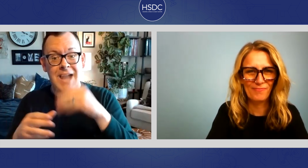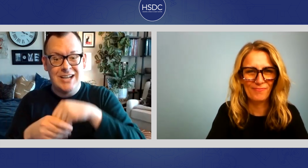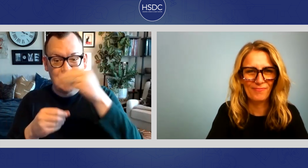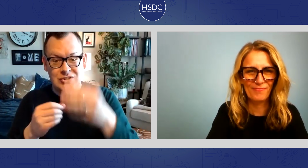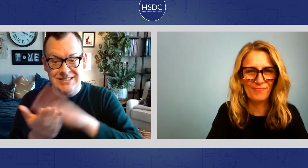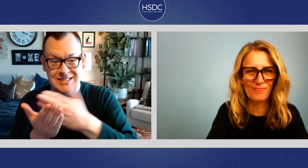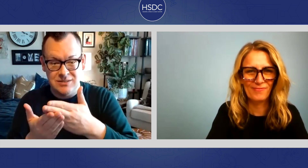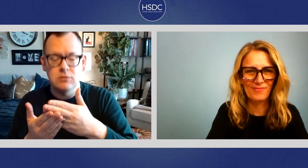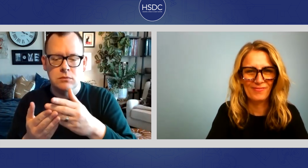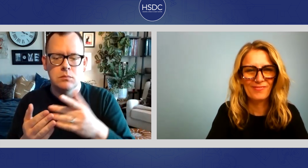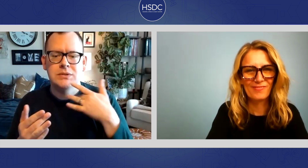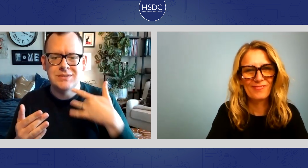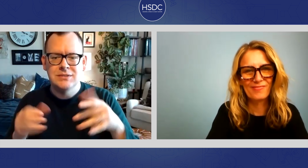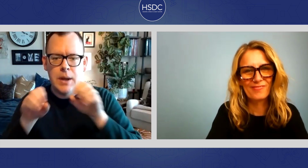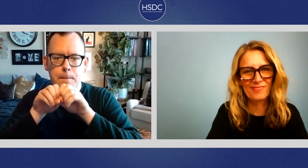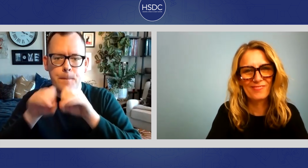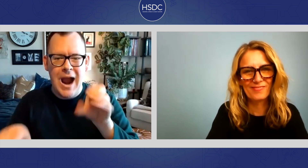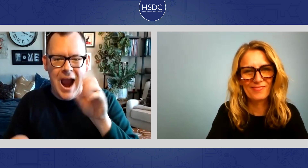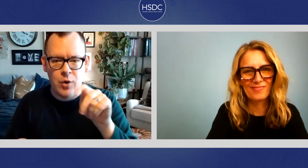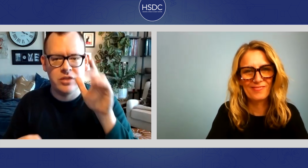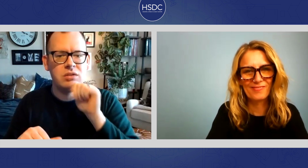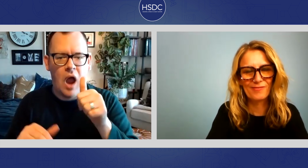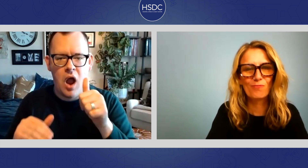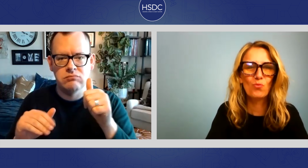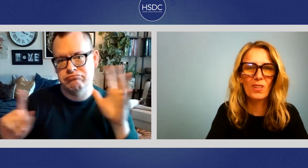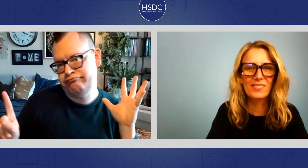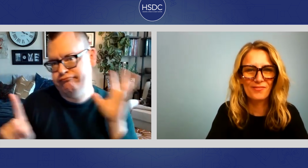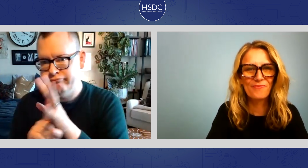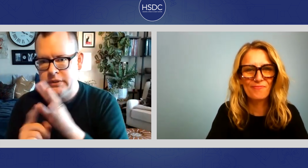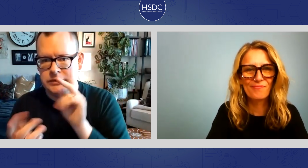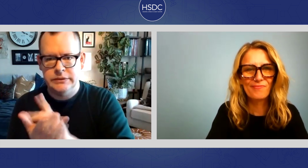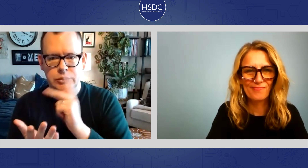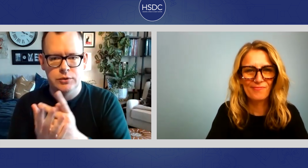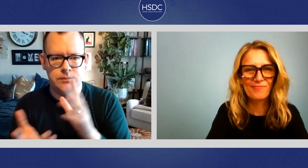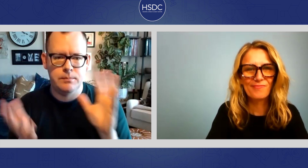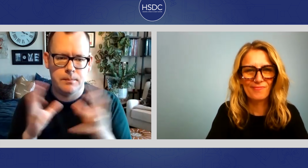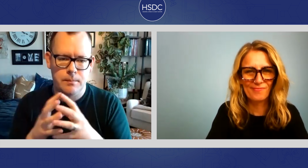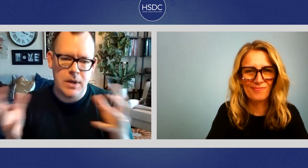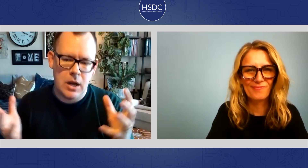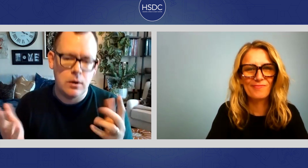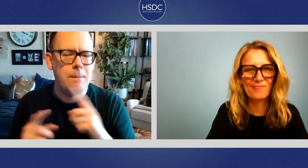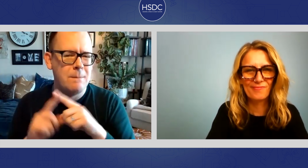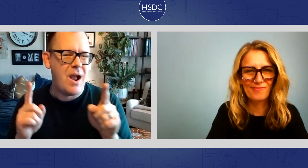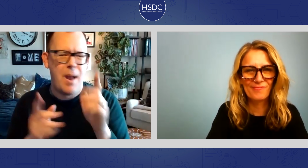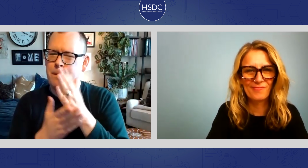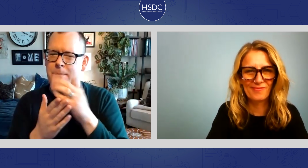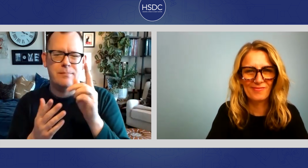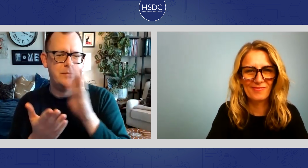outside of the kitchen, then you will see people moving away from the kitchen more, but the kitchen